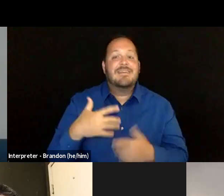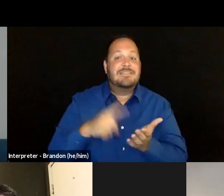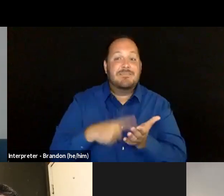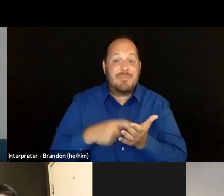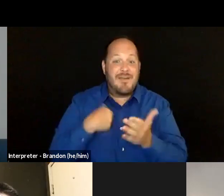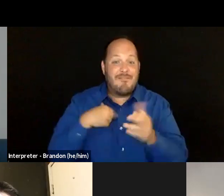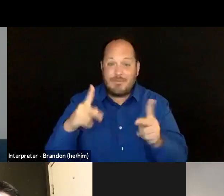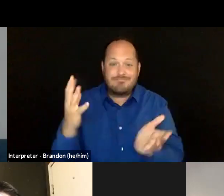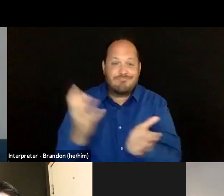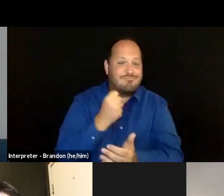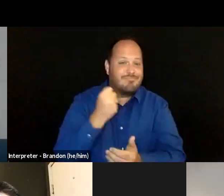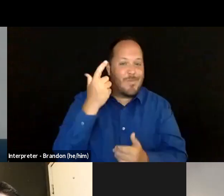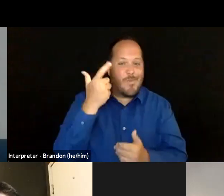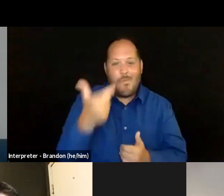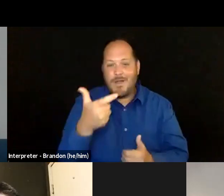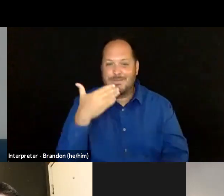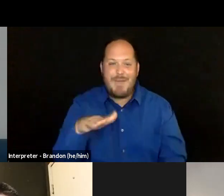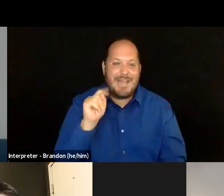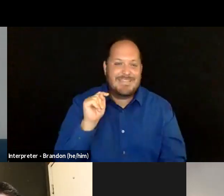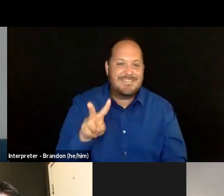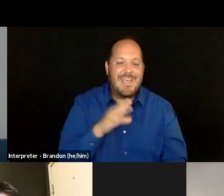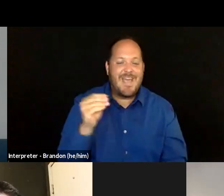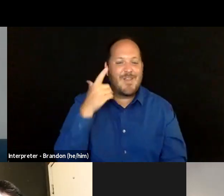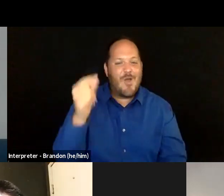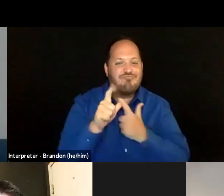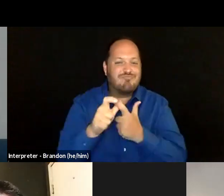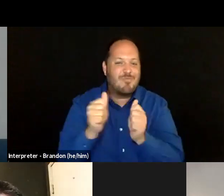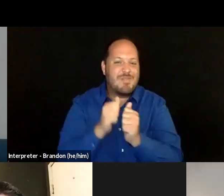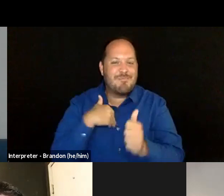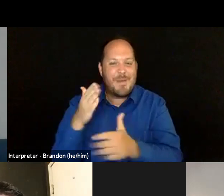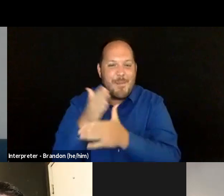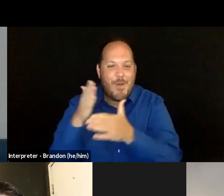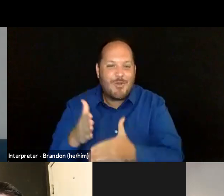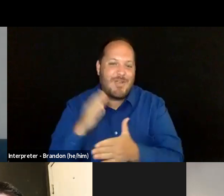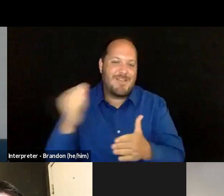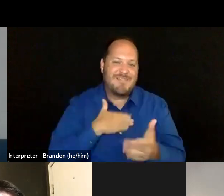Last but certainly not least I want to welcome a former client of ours, Tyler Warner.